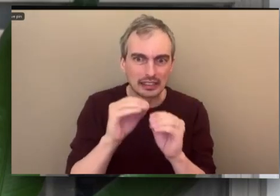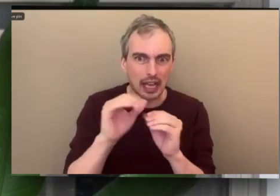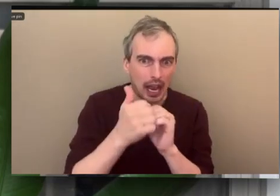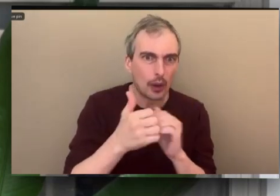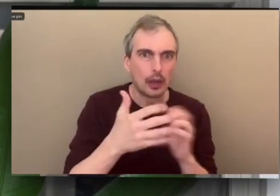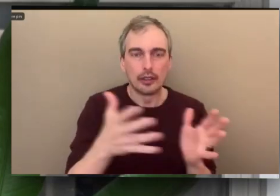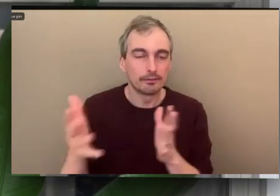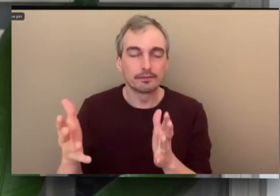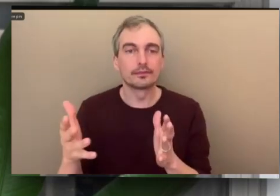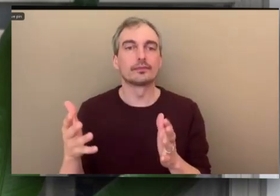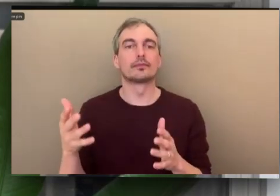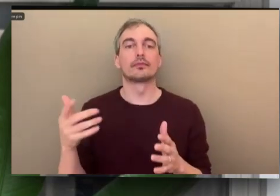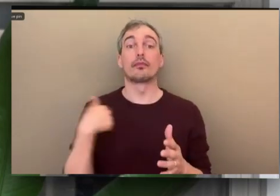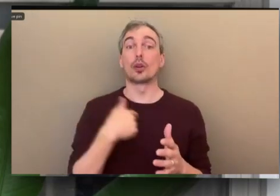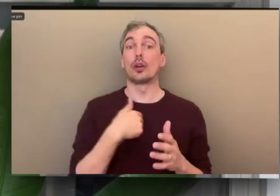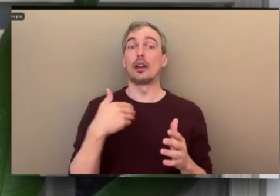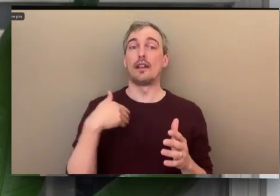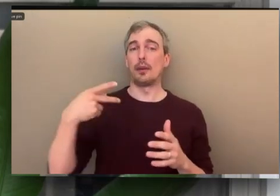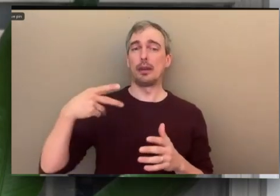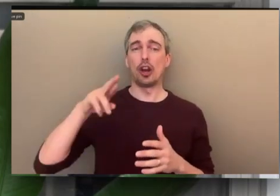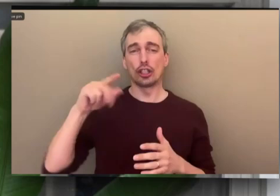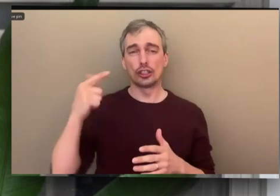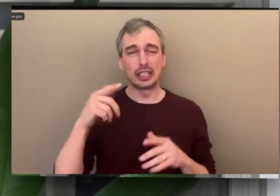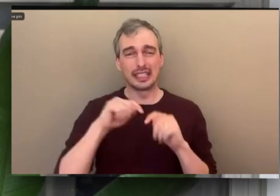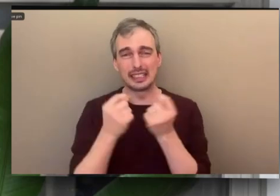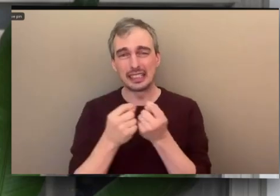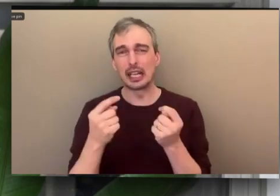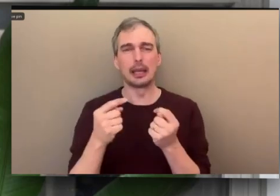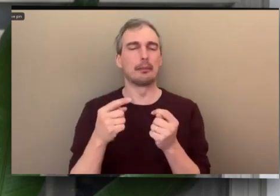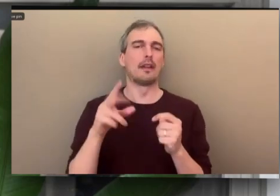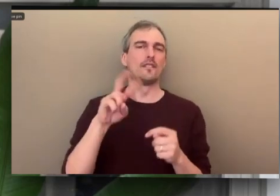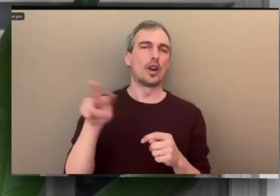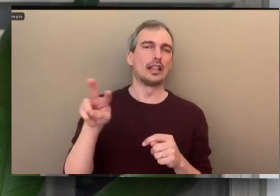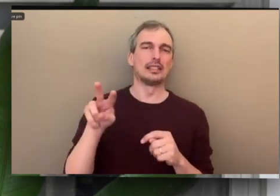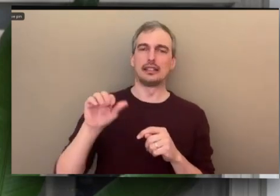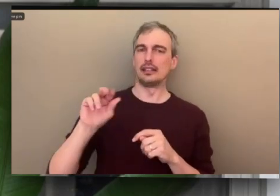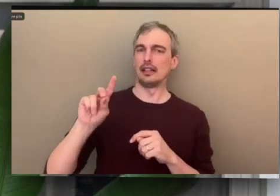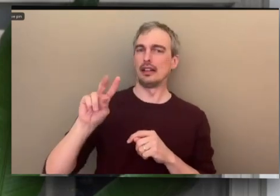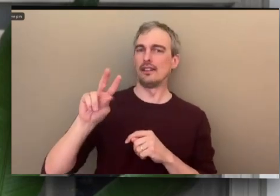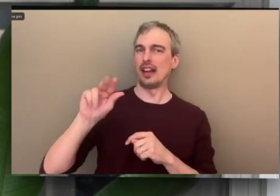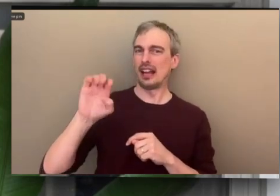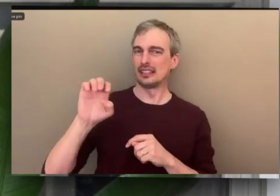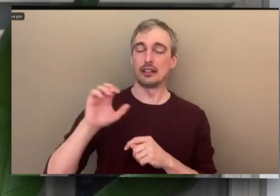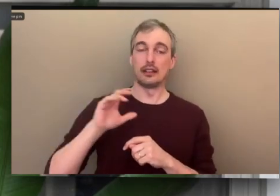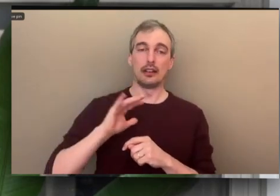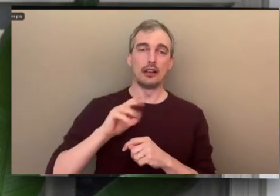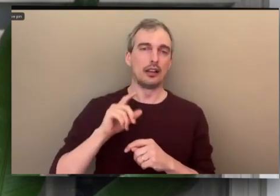great feedback from them. So you get pulled in emotionally from people, telling you their stories. And you just want to help.